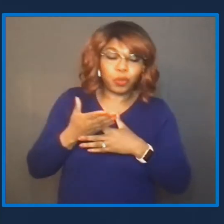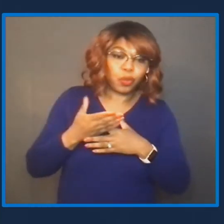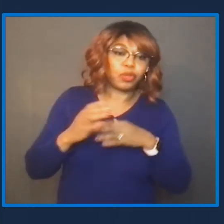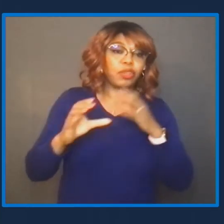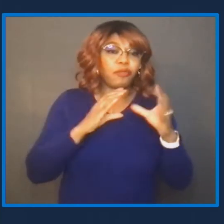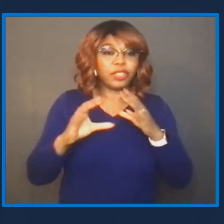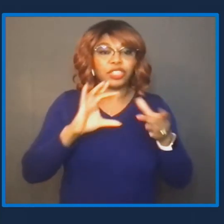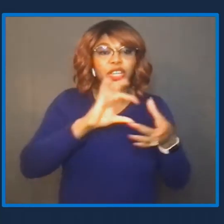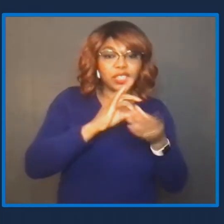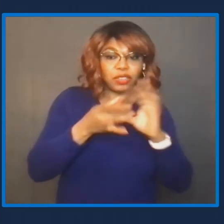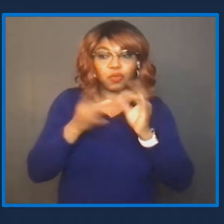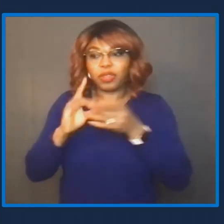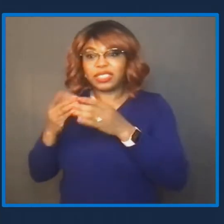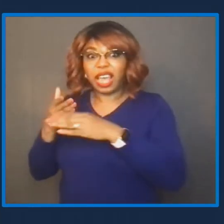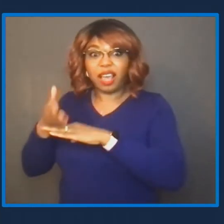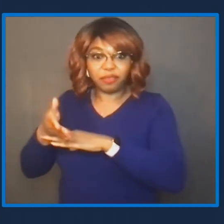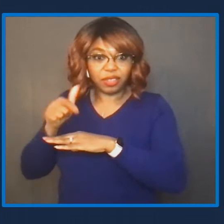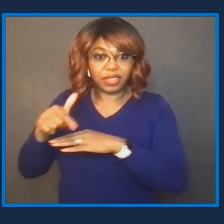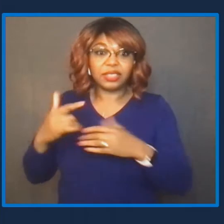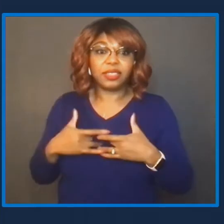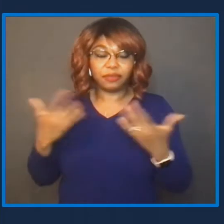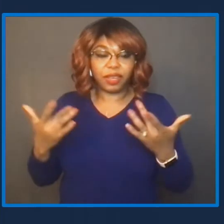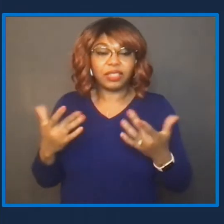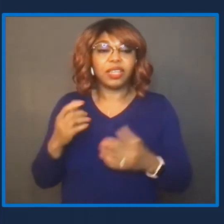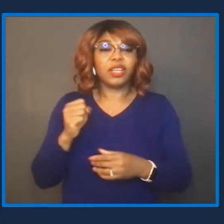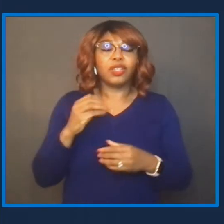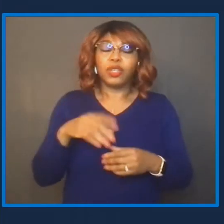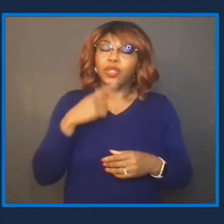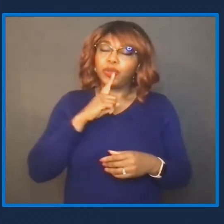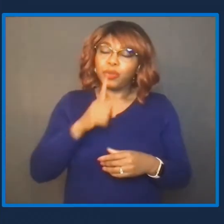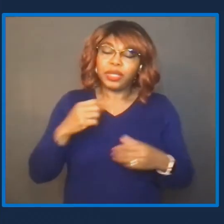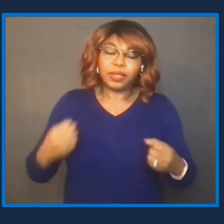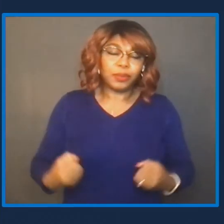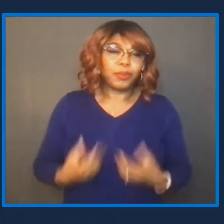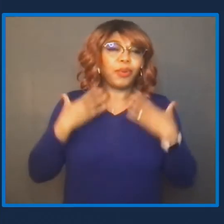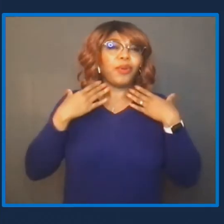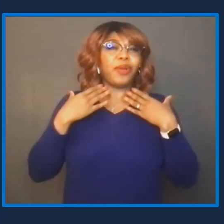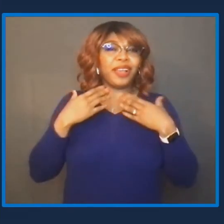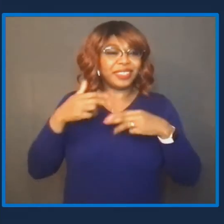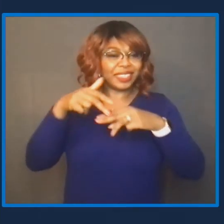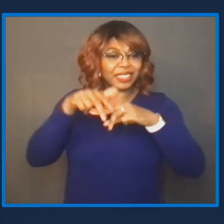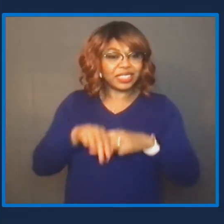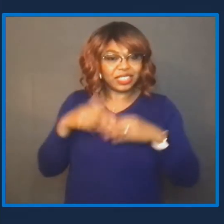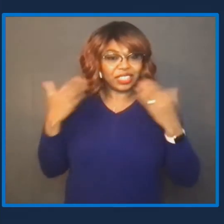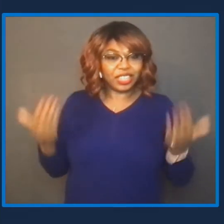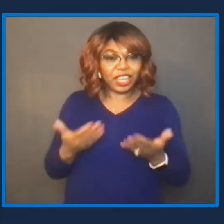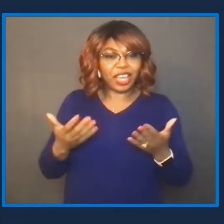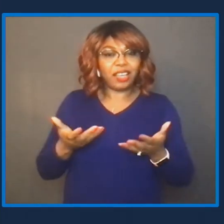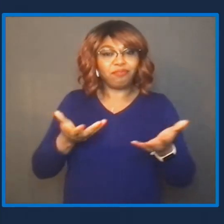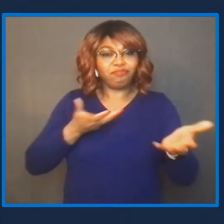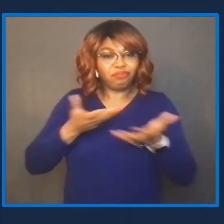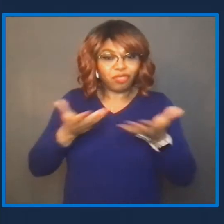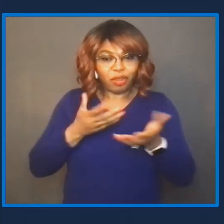It is so refreshing to be sitting here talking on an event like this